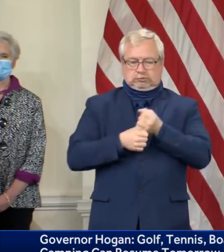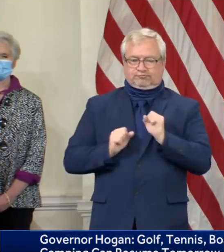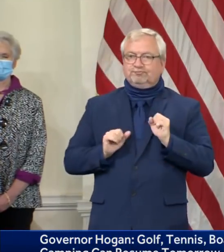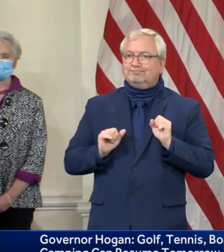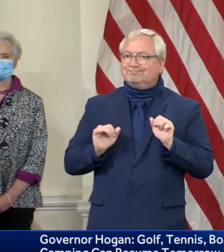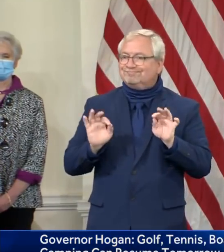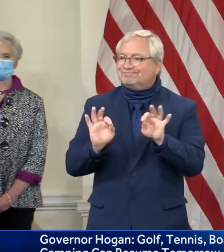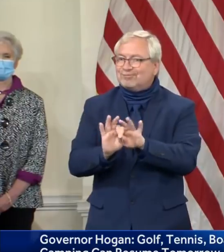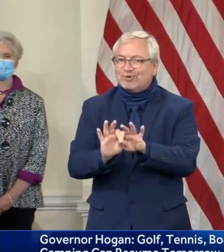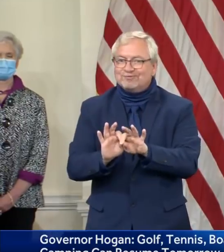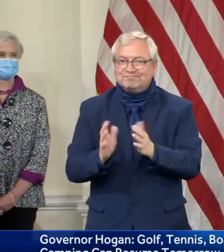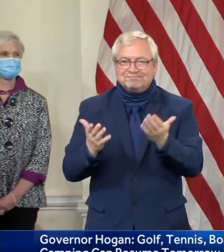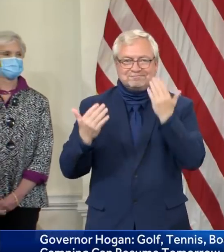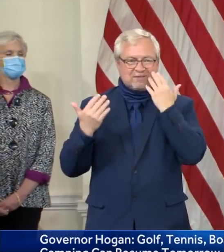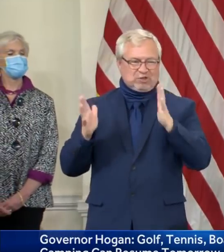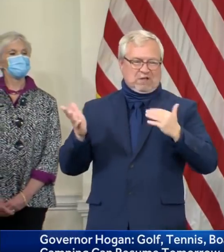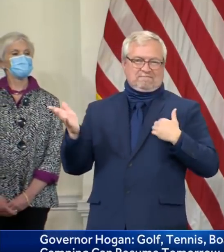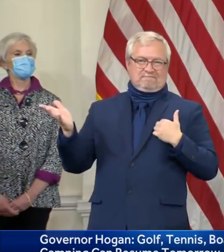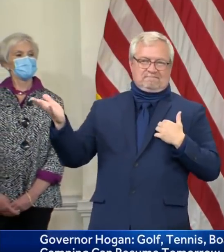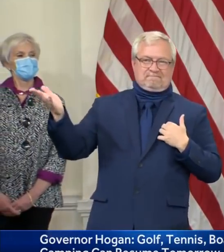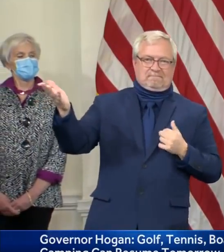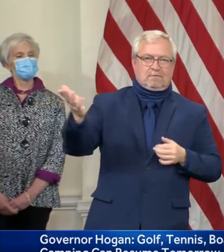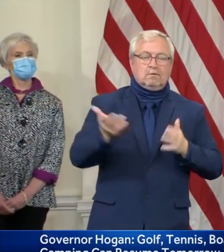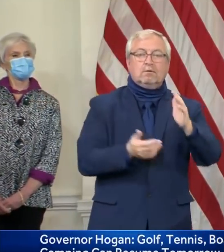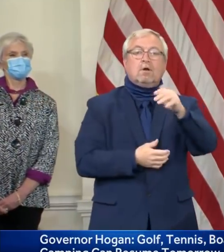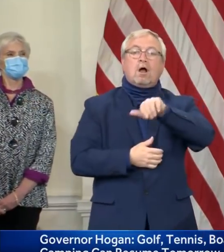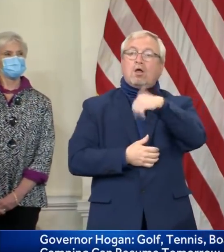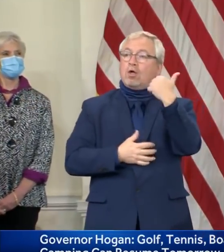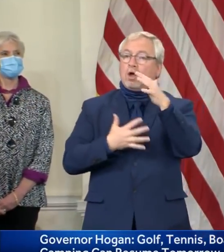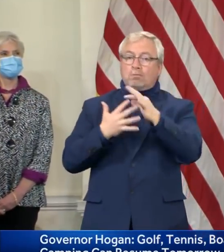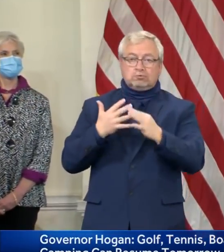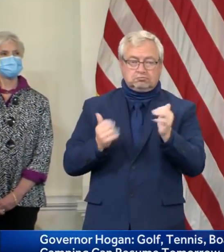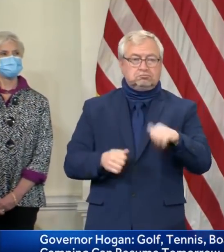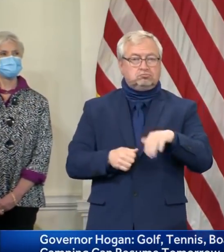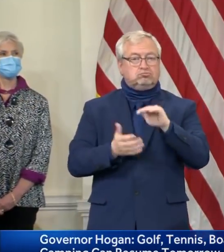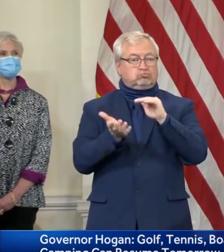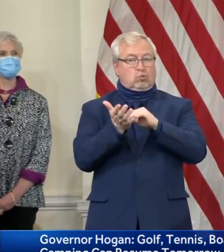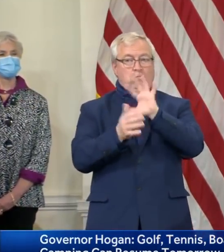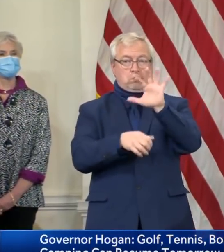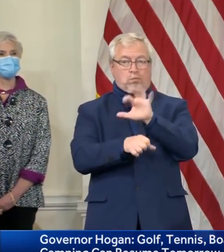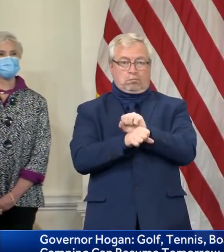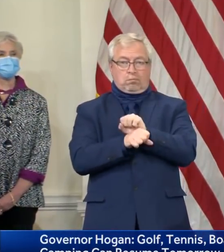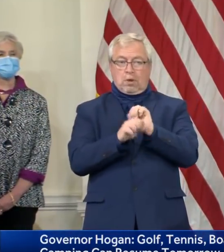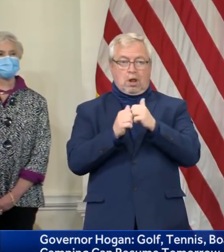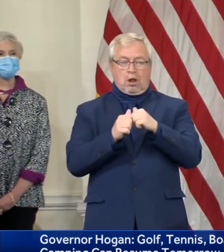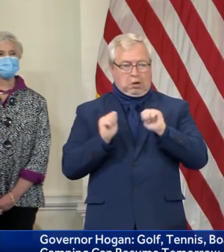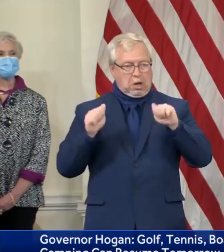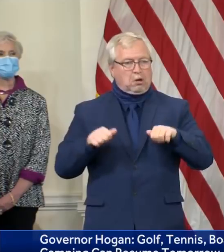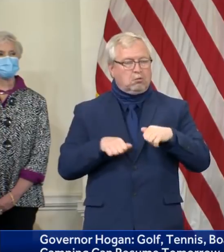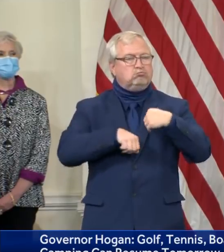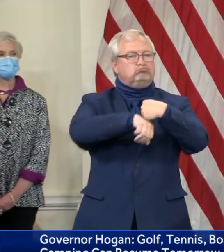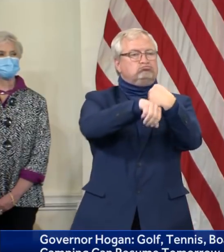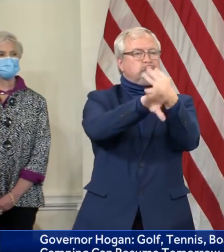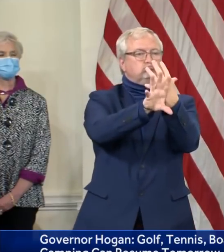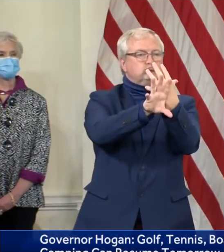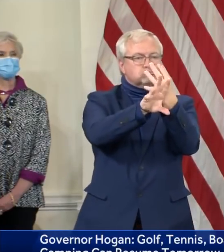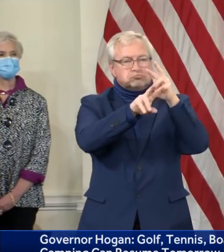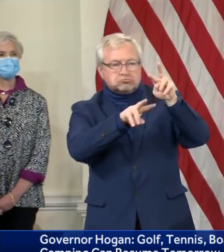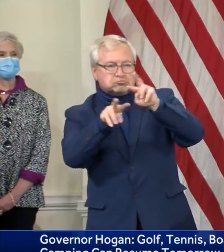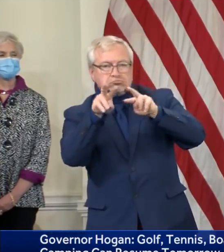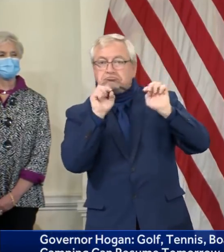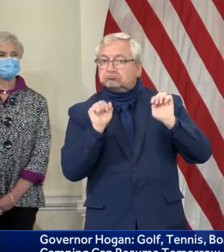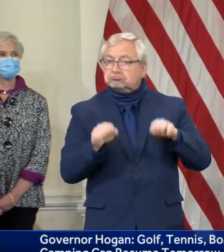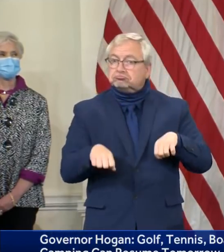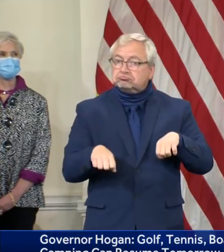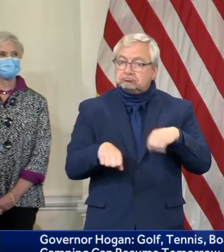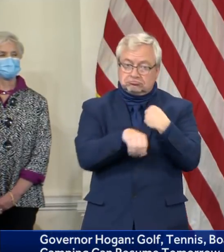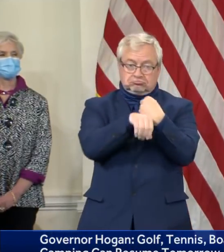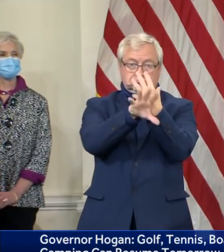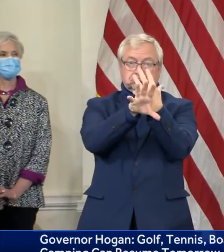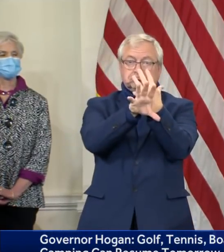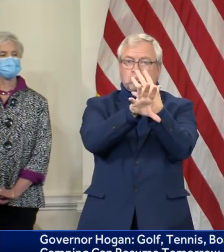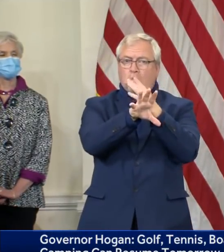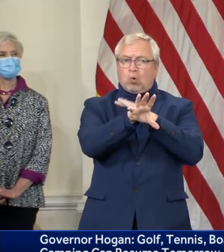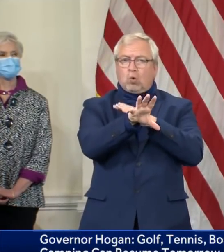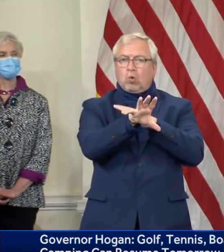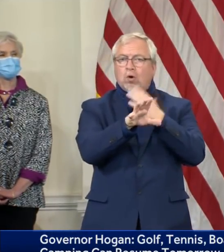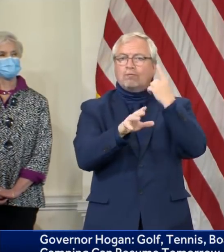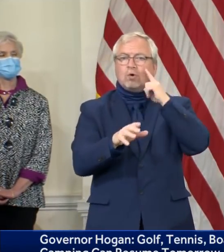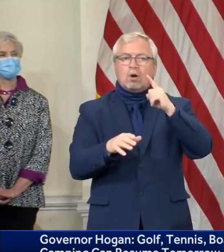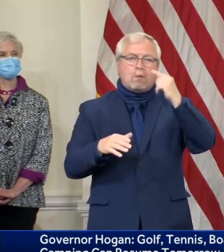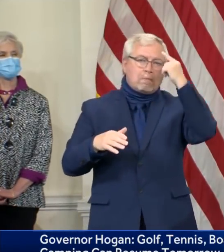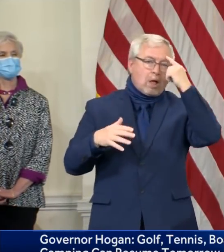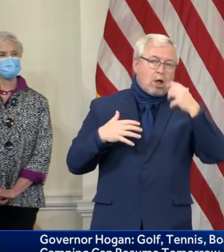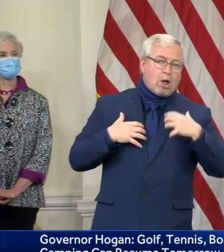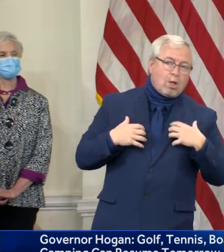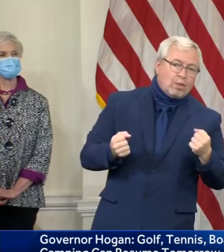IN ADDITION TO GOING TO THE DOCTOR’S OFFICE, DOCTORS ARE USING TELEHEALTH TO ENGAGE PATIENTS.